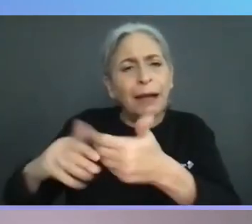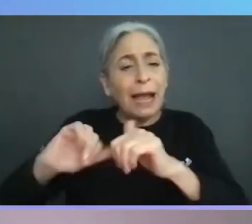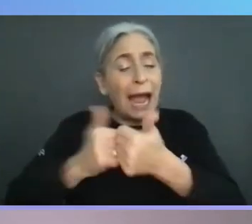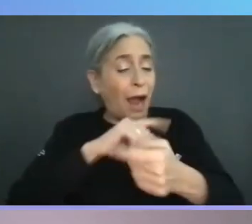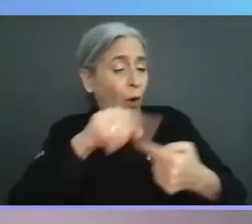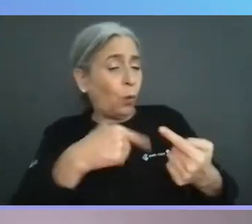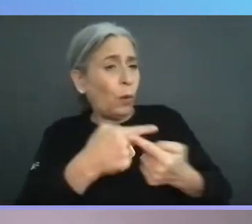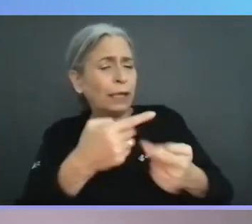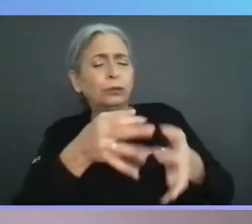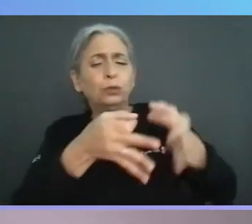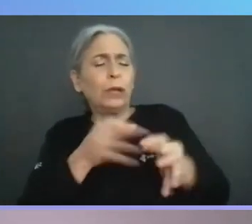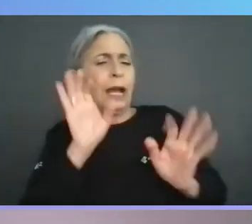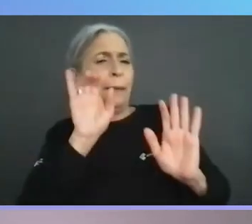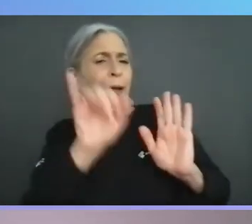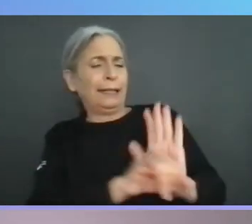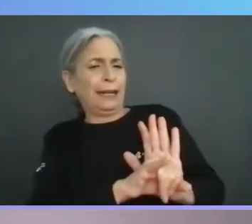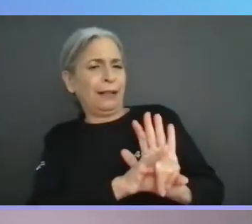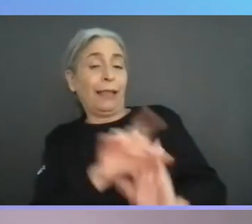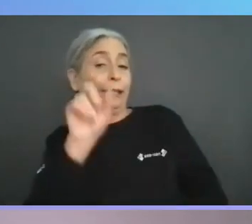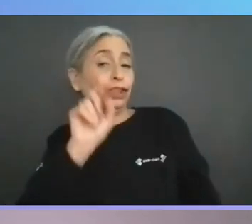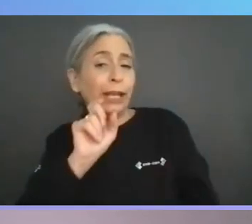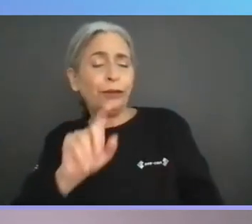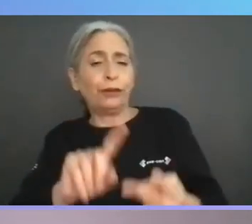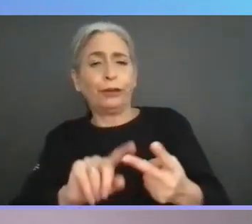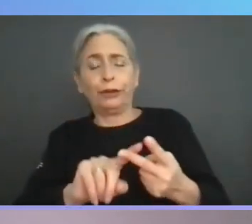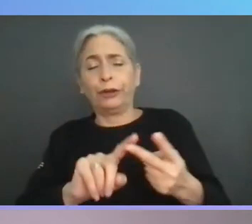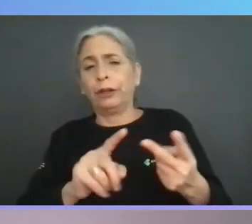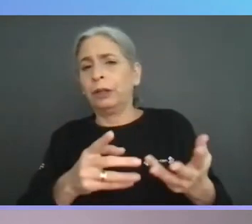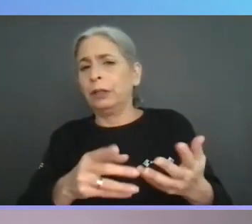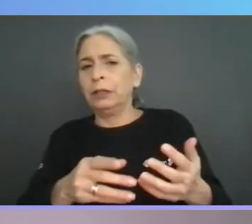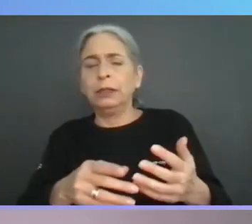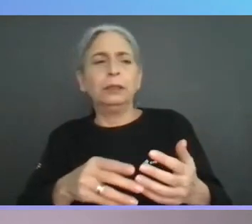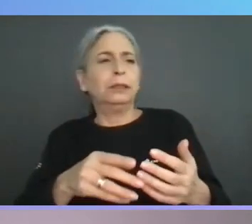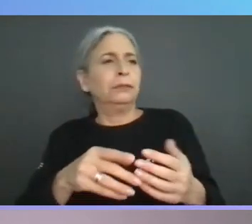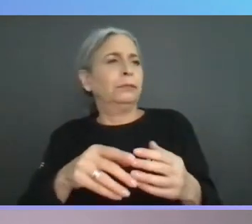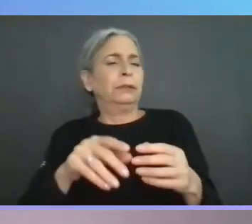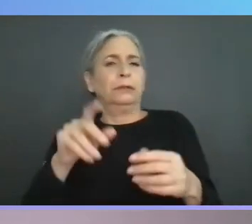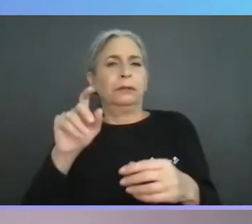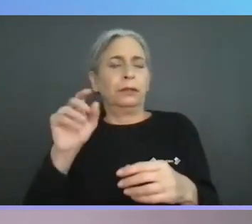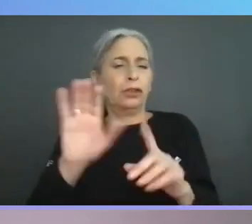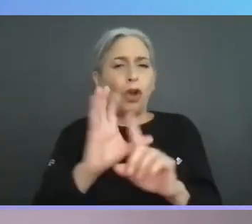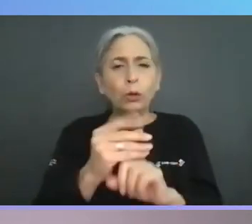Things like gender, disability, racial identity. So in 2024, we